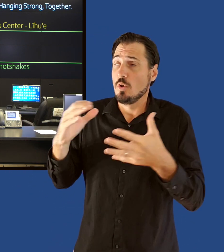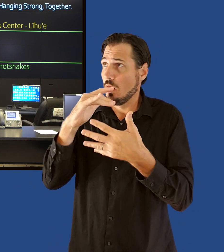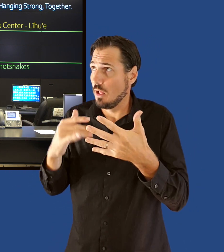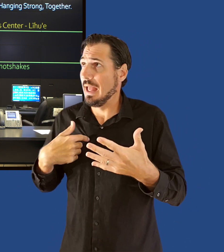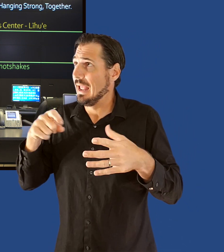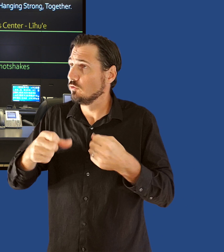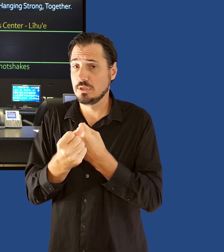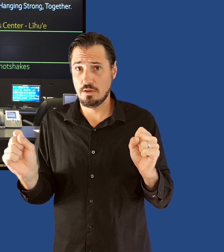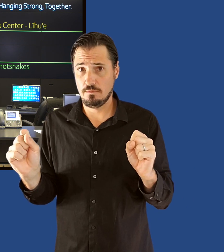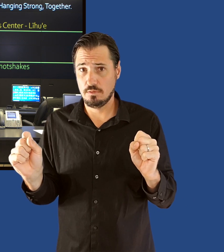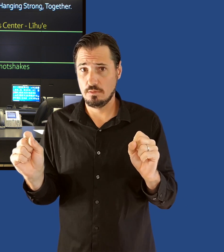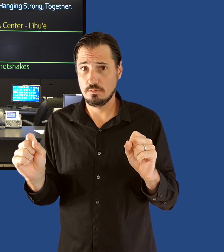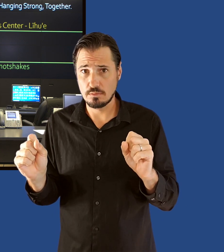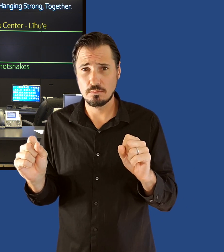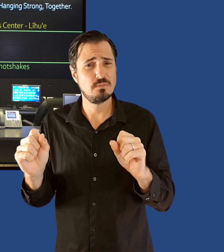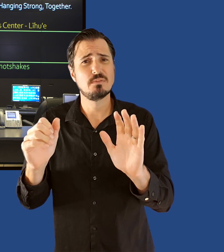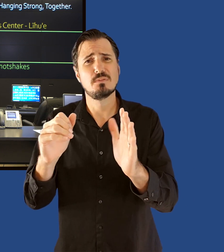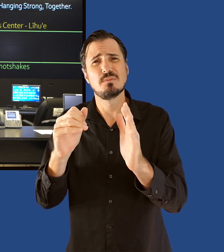We know that when we have to go to work or go outside,